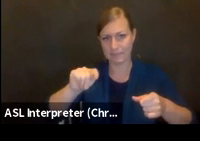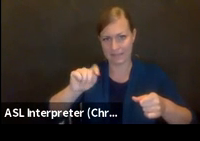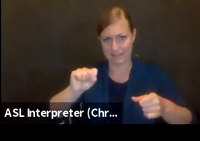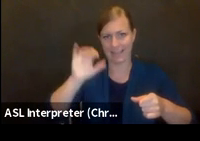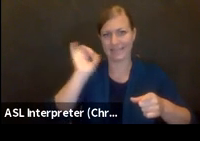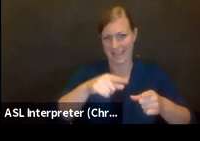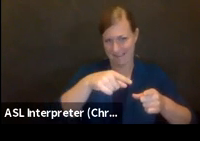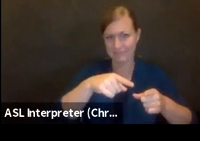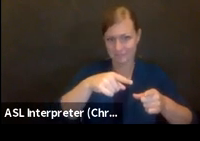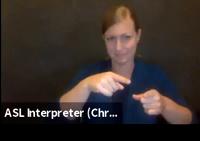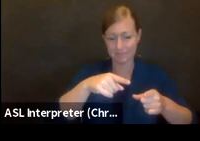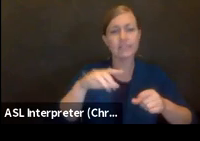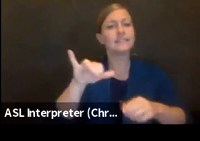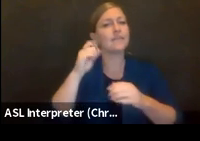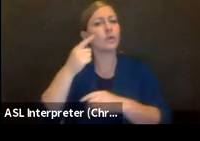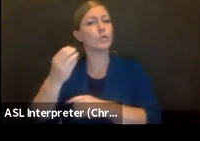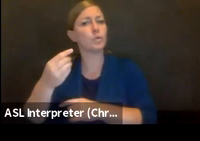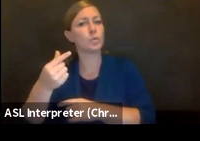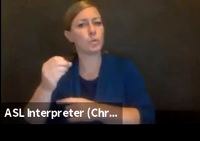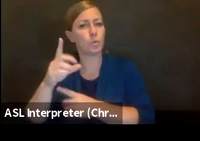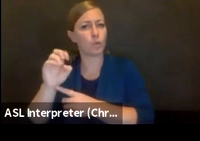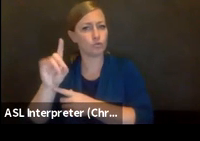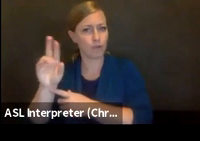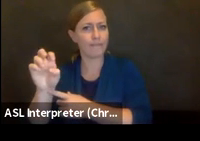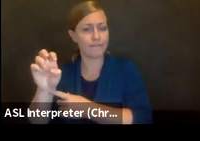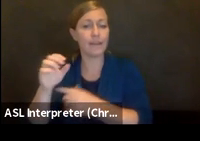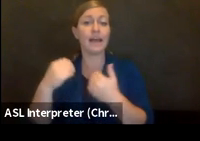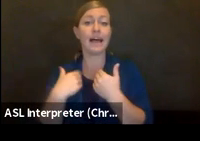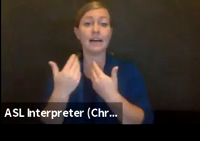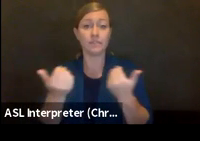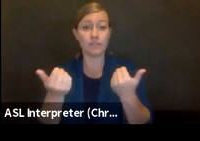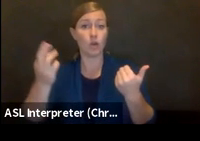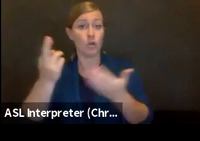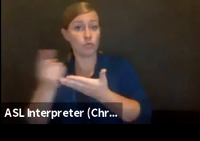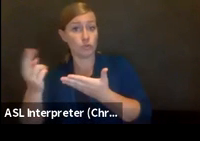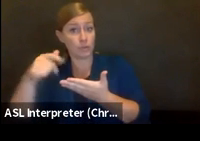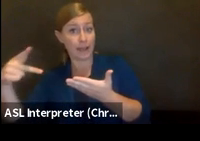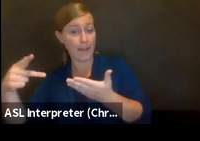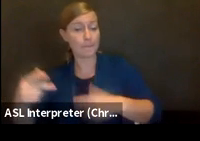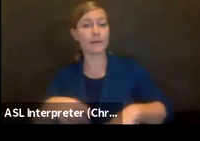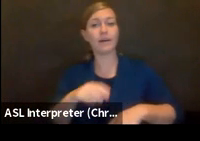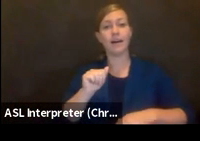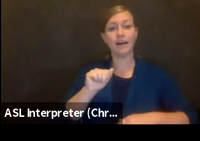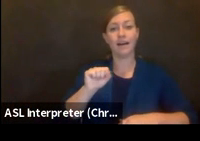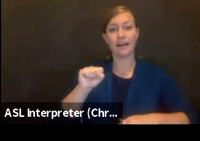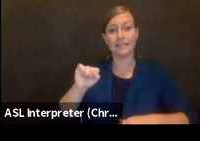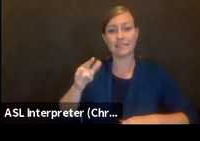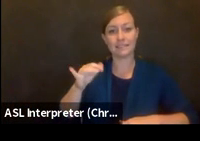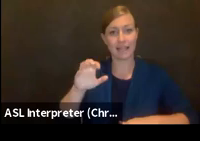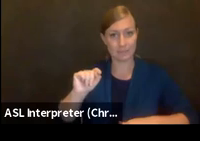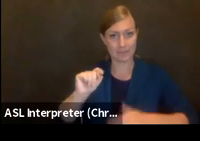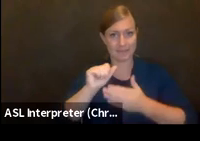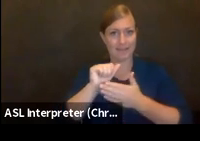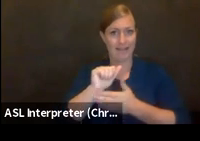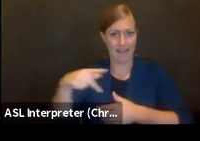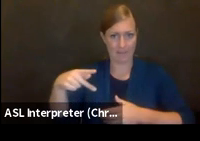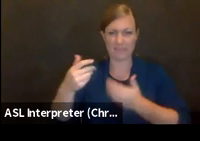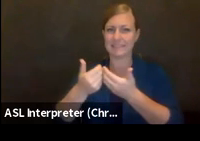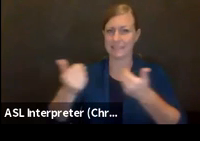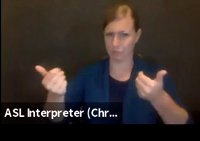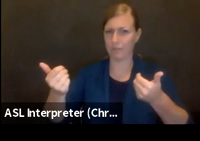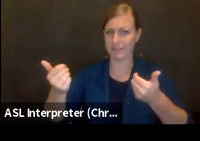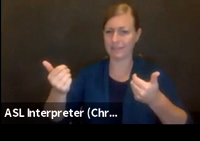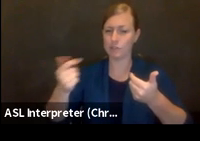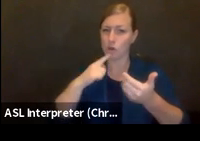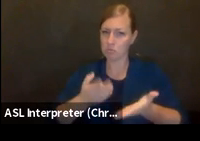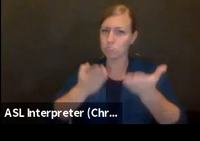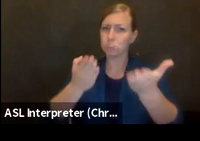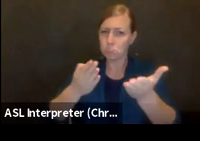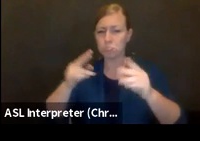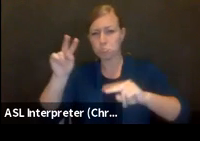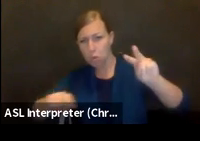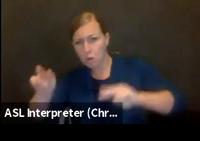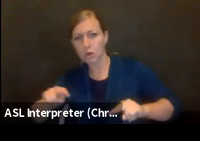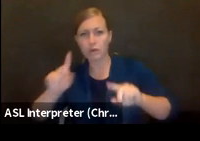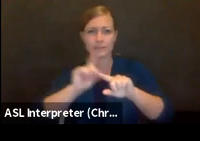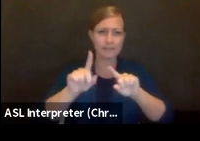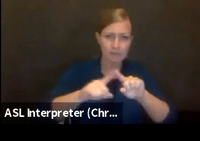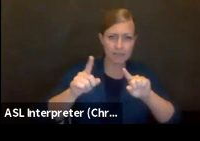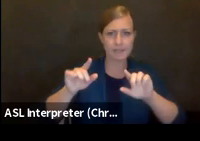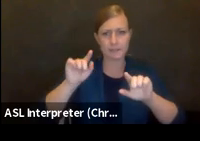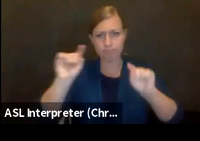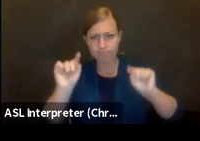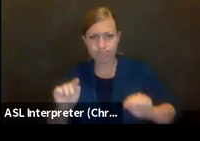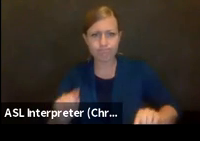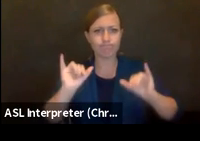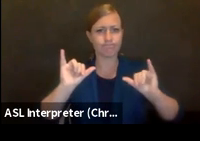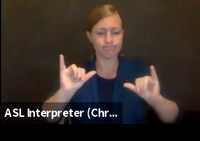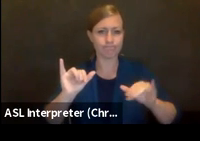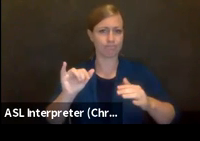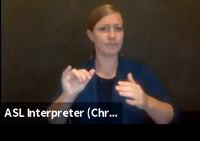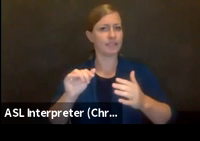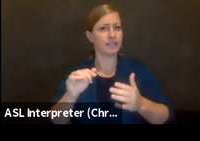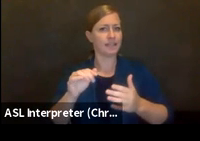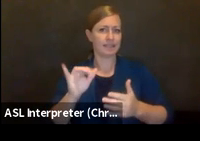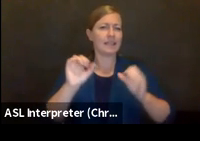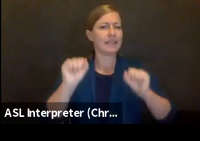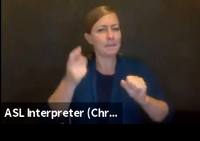ESD 189 - Amy Colburn: Versus the actual One Drive resource app. So, this I really encourage you to just go in and play around and see what does what because it can get very confusing, especially if you're new to kind of the cloud storage space and how School of G is working.